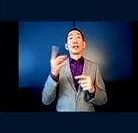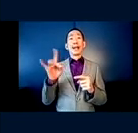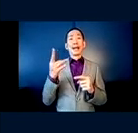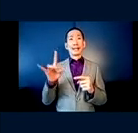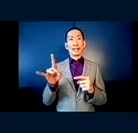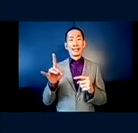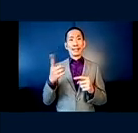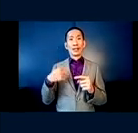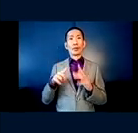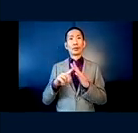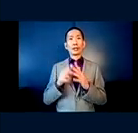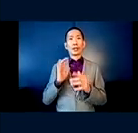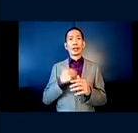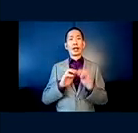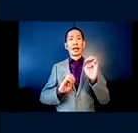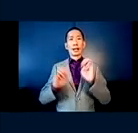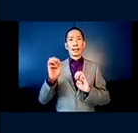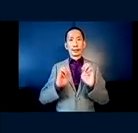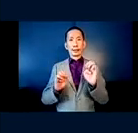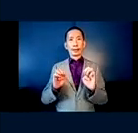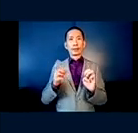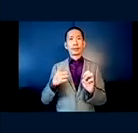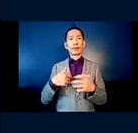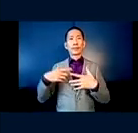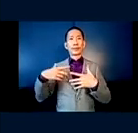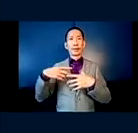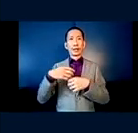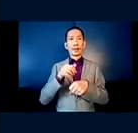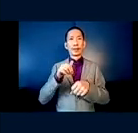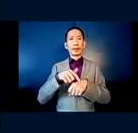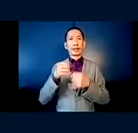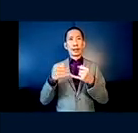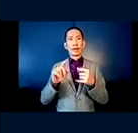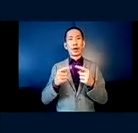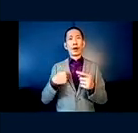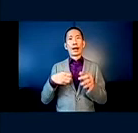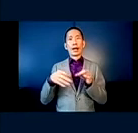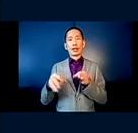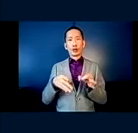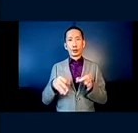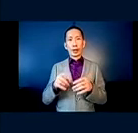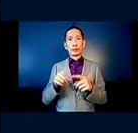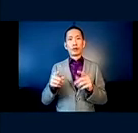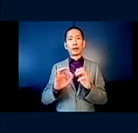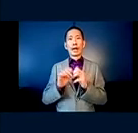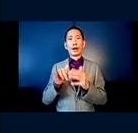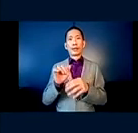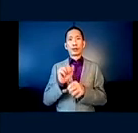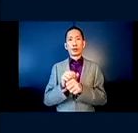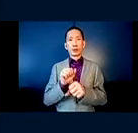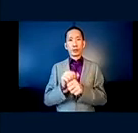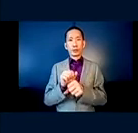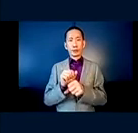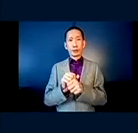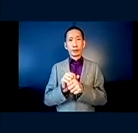CONTINUATION. FINALLY IN 2018 WE GOT TO START OUR EXPERIMENT. SO I COMPRESSED THE TIMELINE WHEN I DESCRIBED TO YOU HOW IT WORKS.